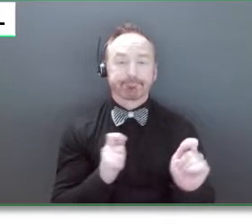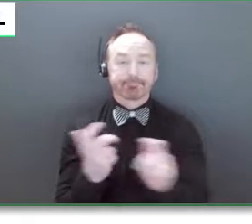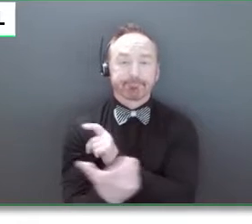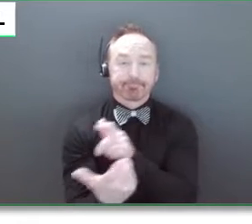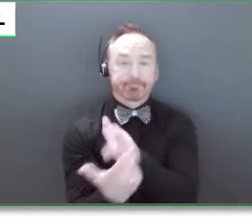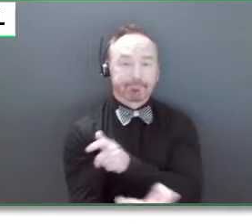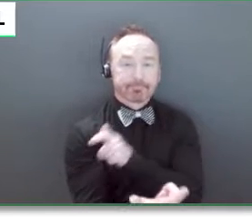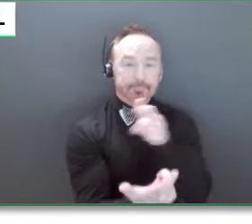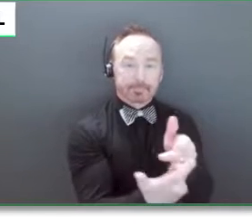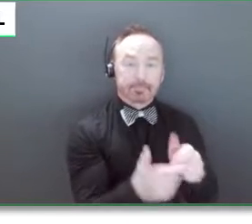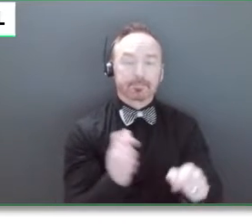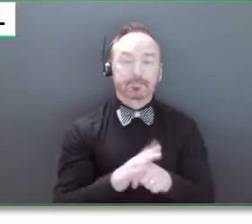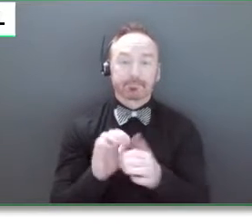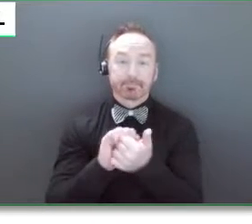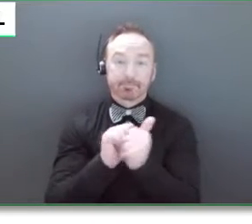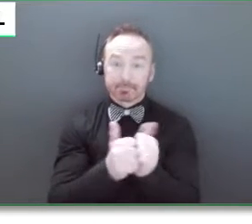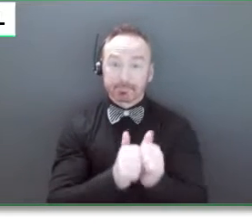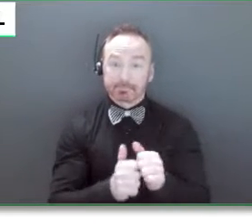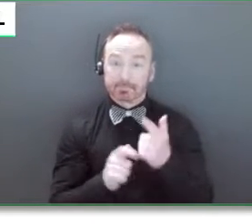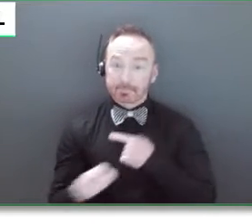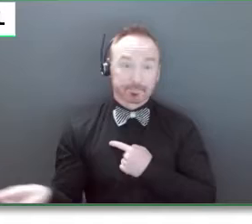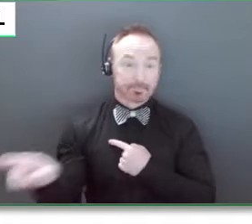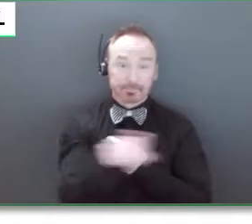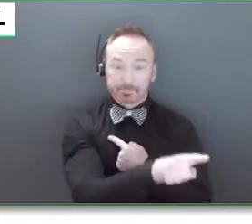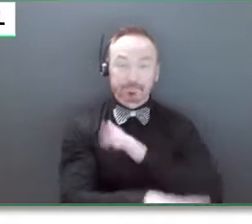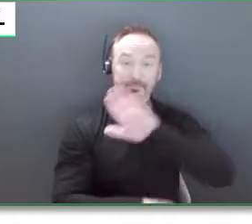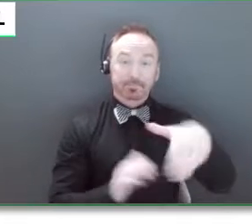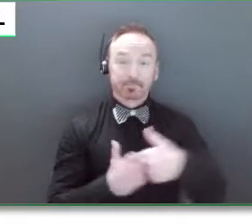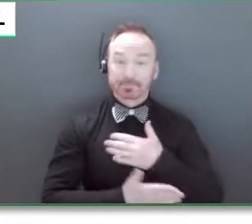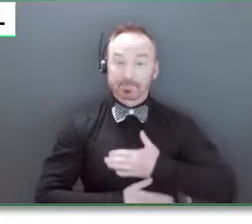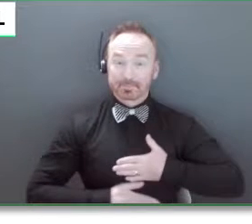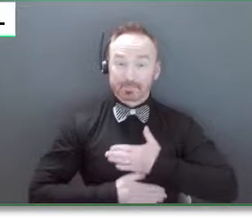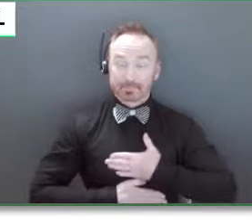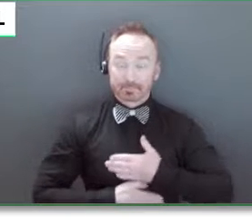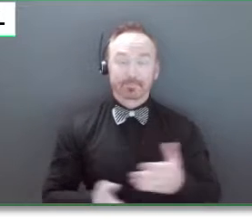Noah you may remember from yesterday was born and raised in Iqaluit, Nunavut. Noah